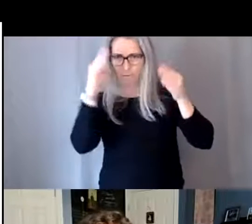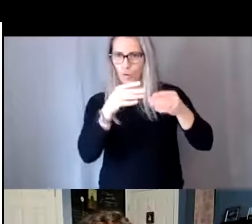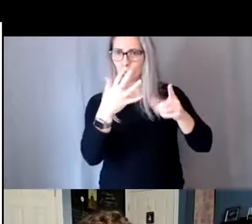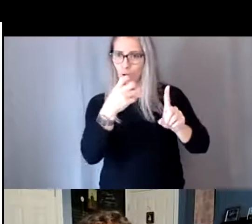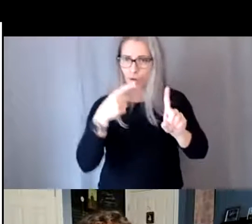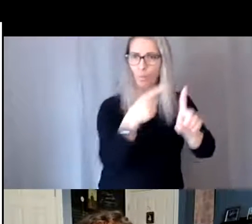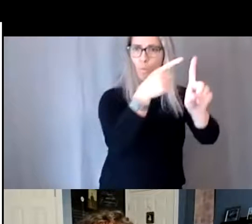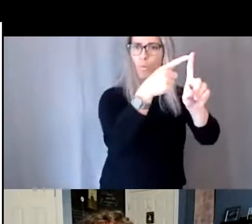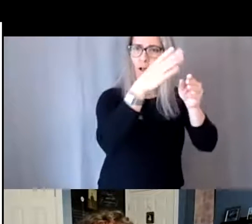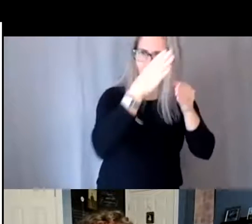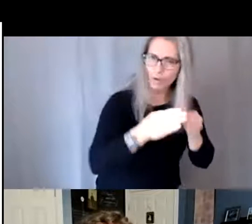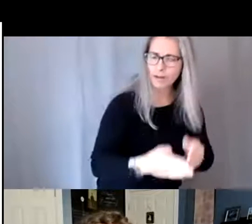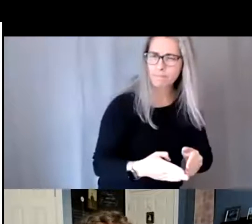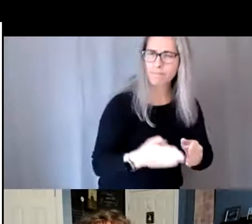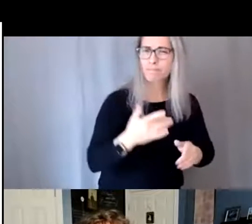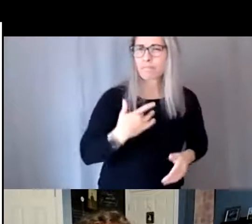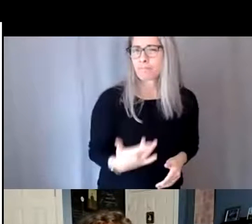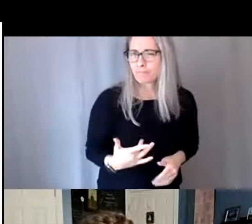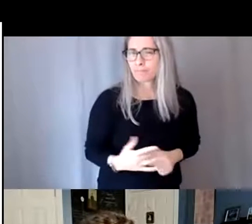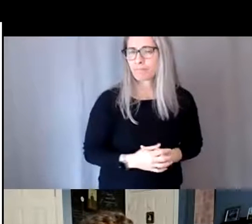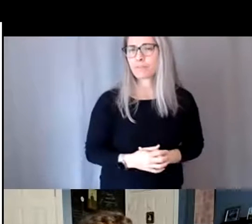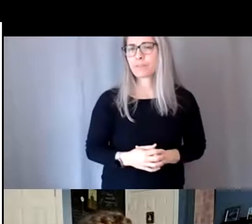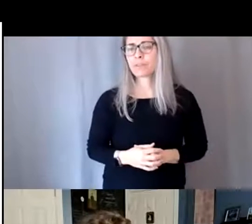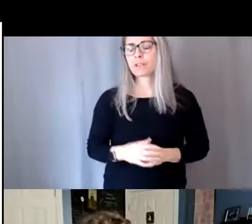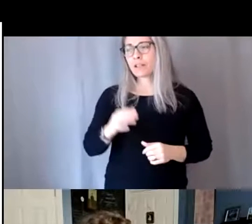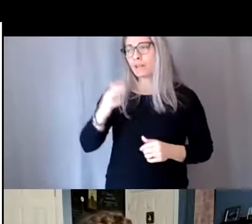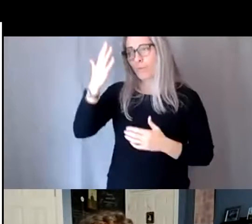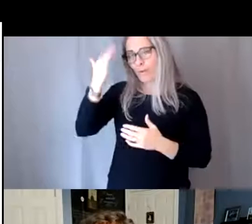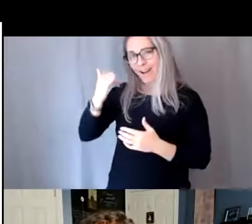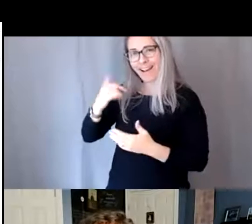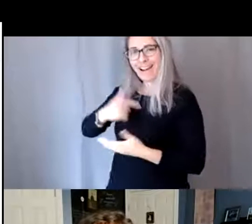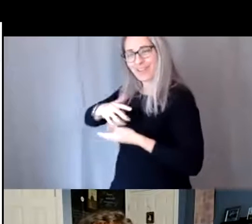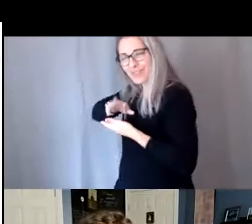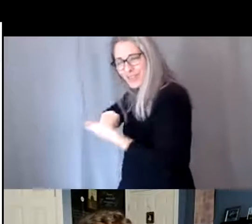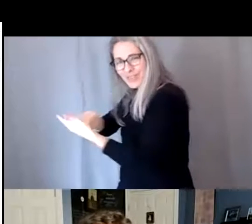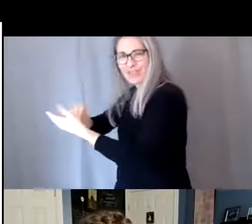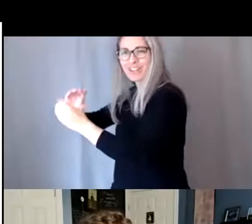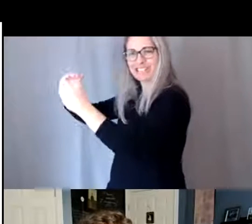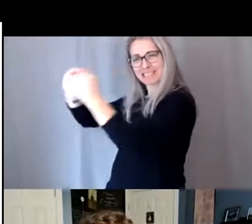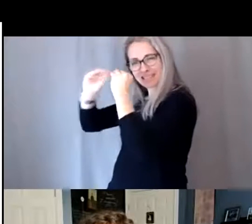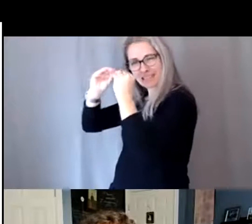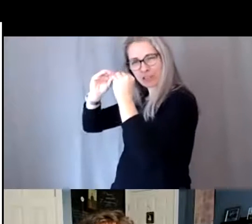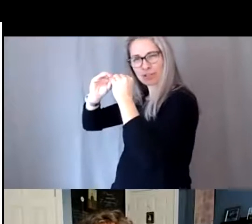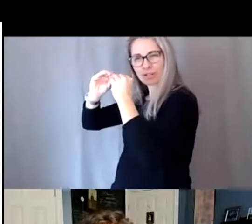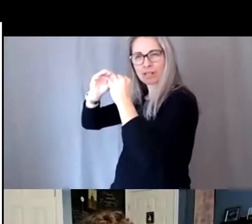way because of how our education is oriented and also through systems and